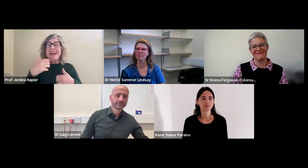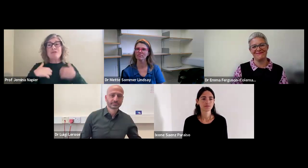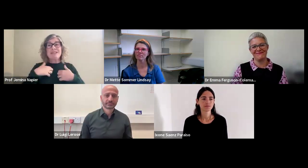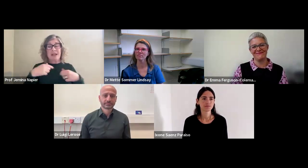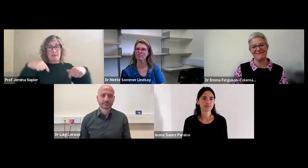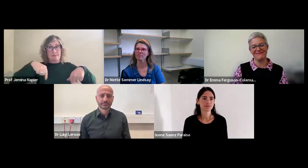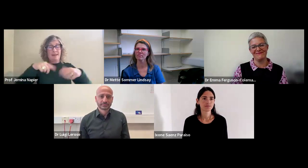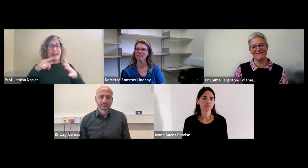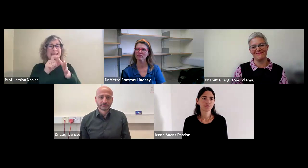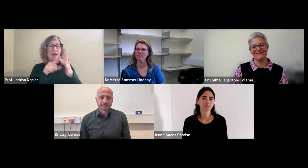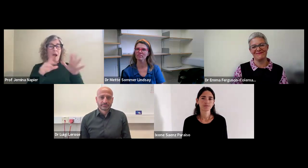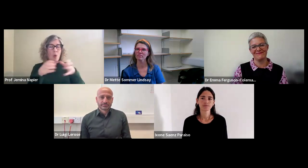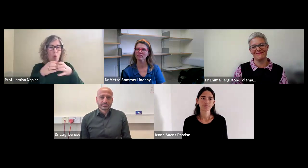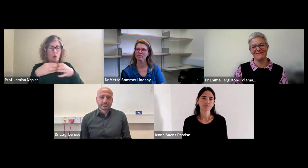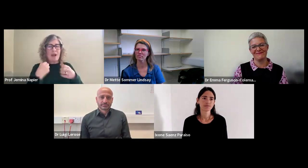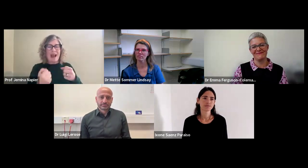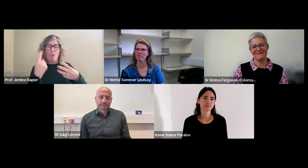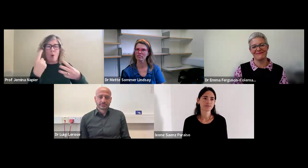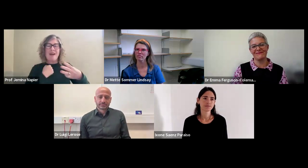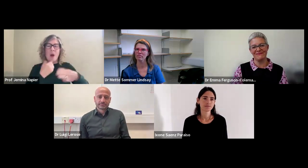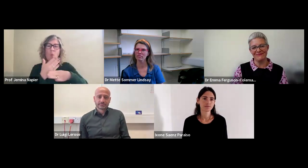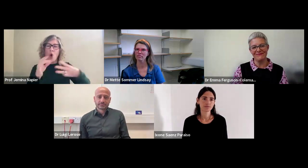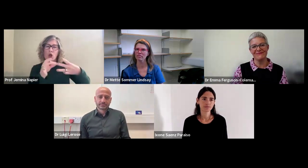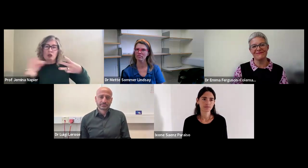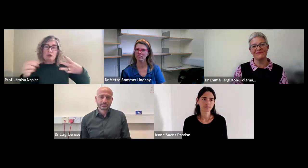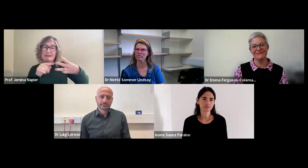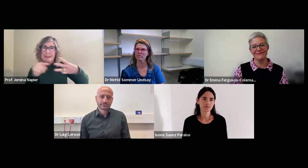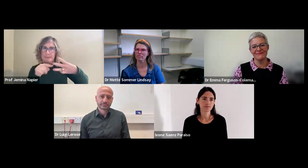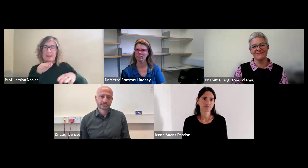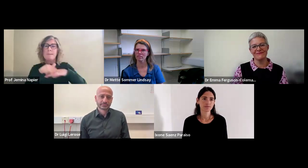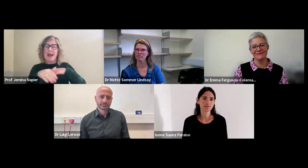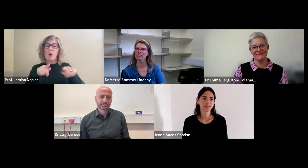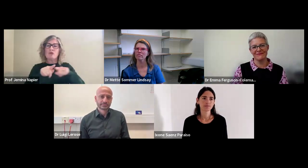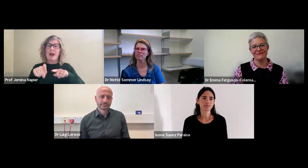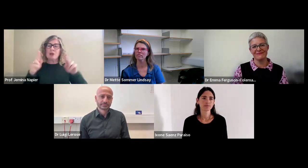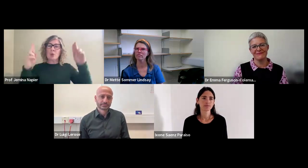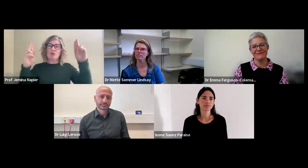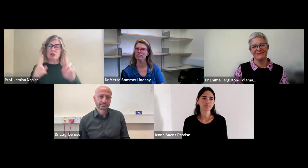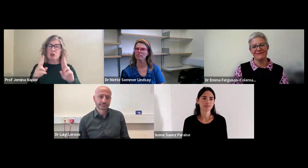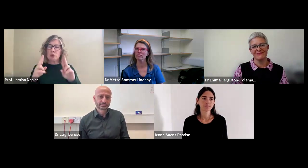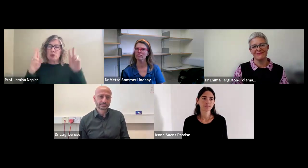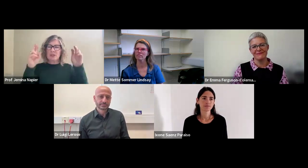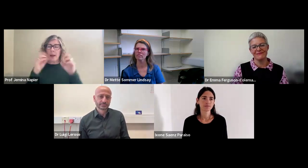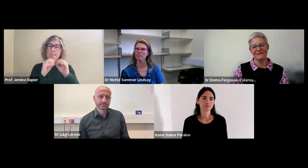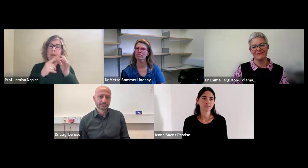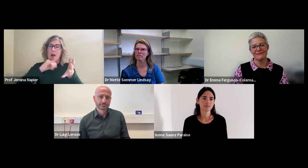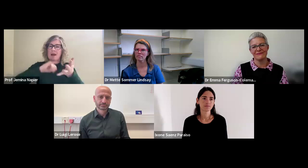Jemina: and I think, interestingly, in the EDI Caucus, one of our work streams is about trying to